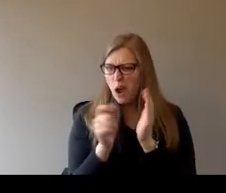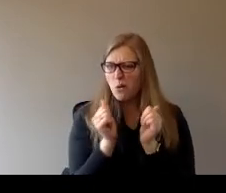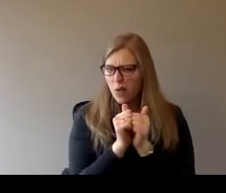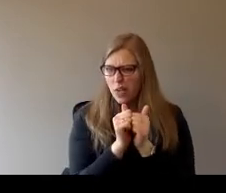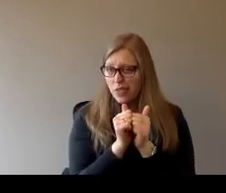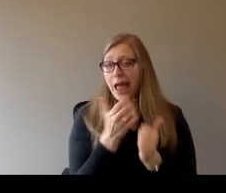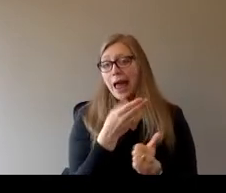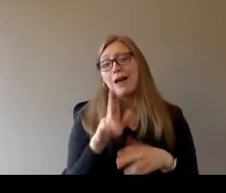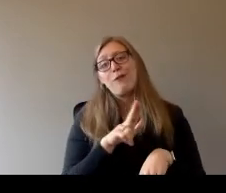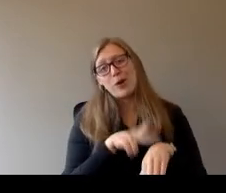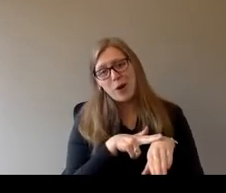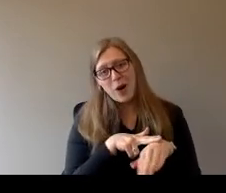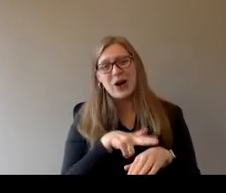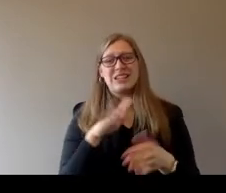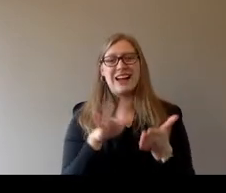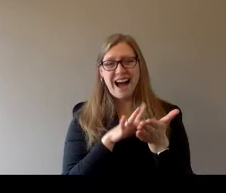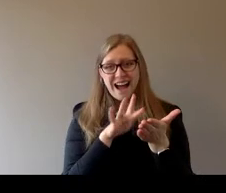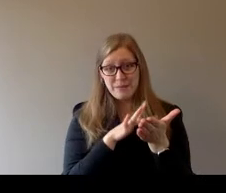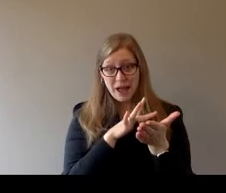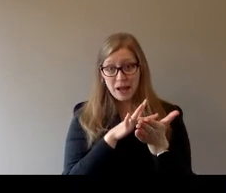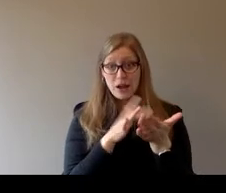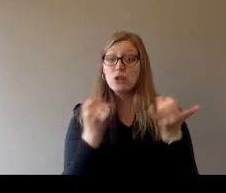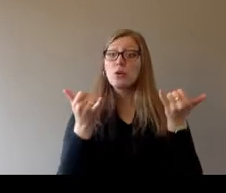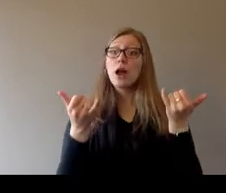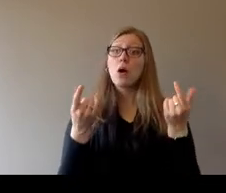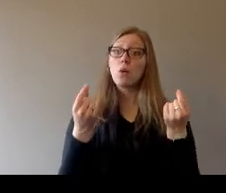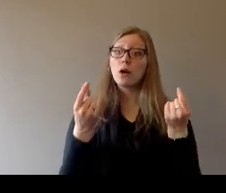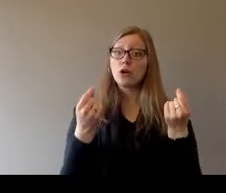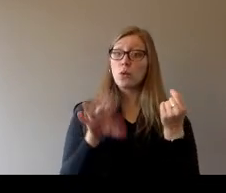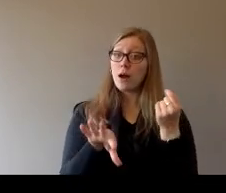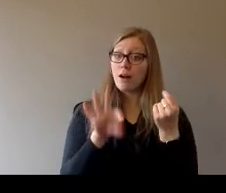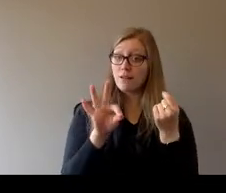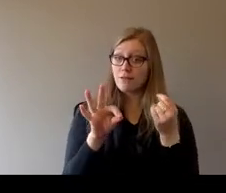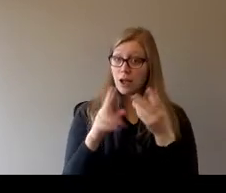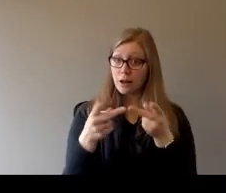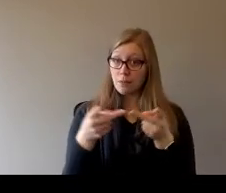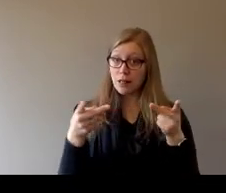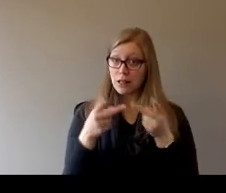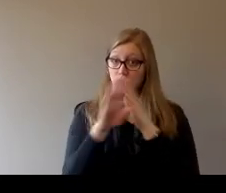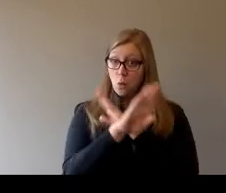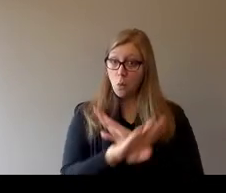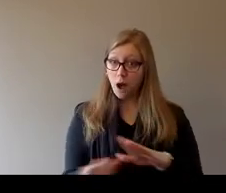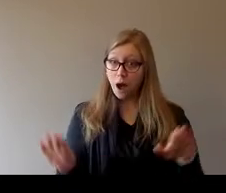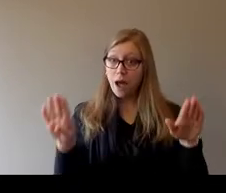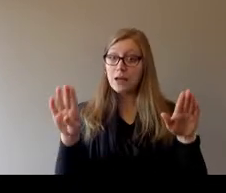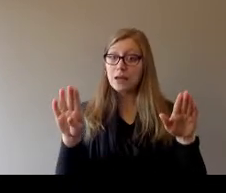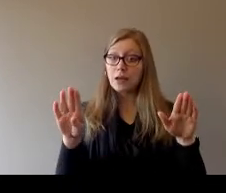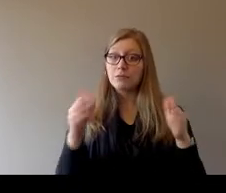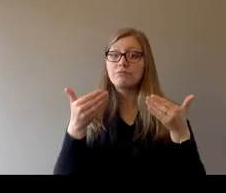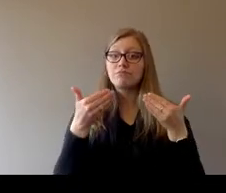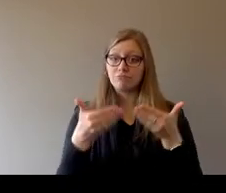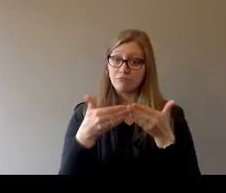So here is what I want you to do now. You are going to find a quiet spot, if you haven't already, open up your notebooks, turn